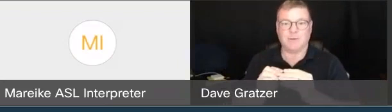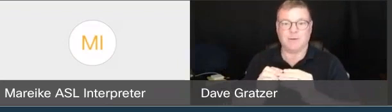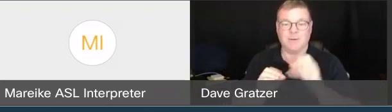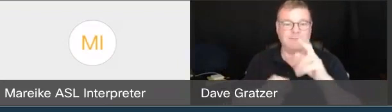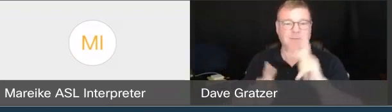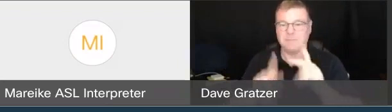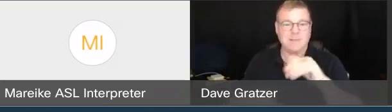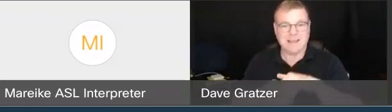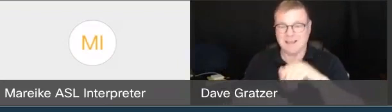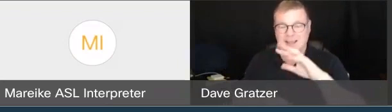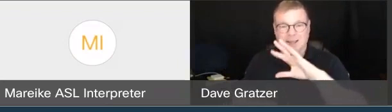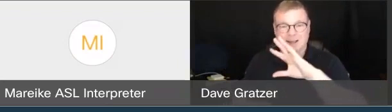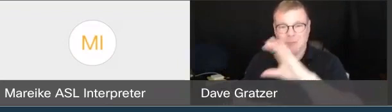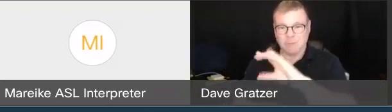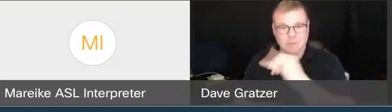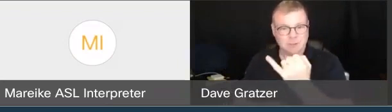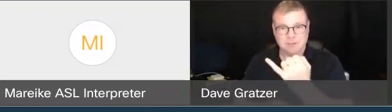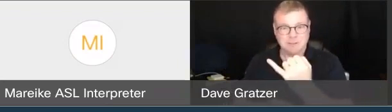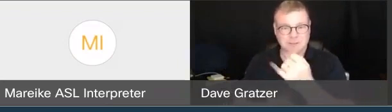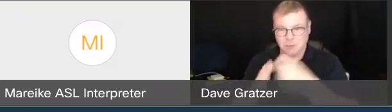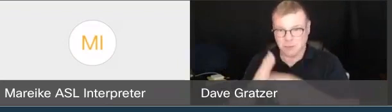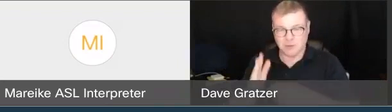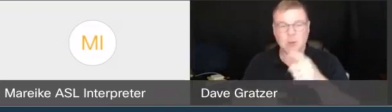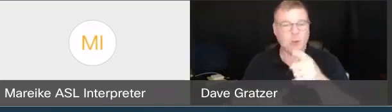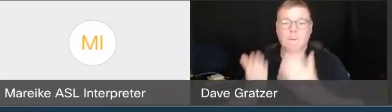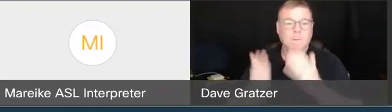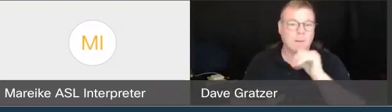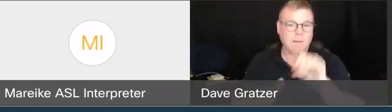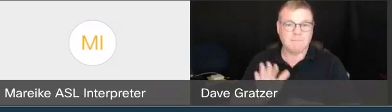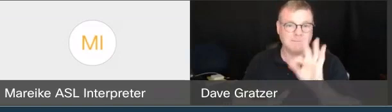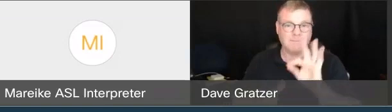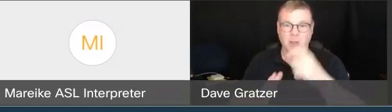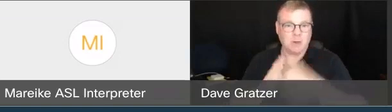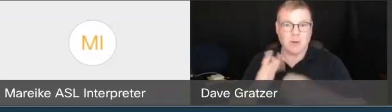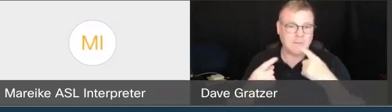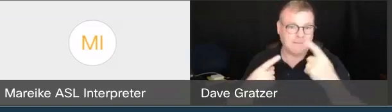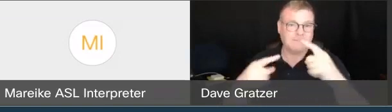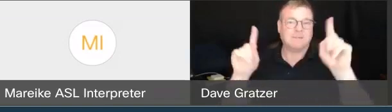deal of criminal justice costs. You may not find cost-effectiveness cost reduction so